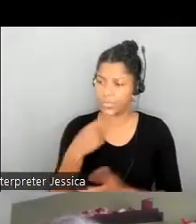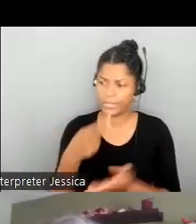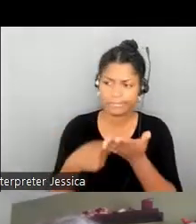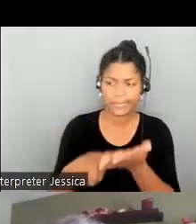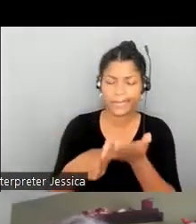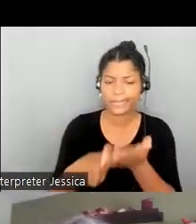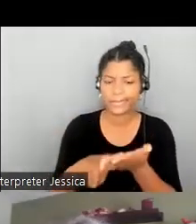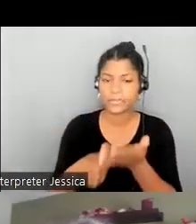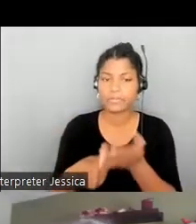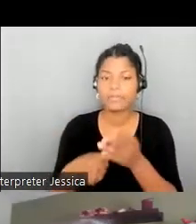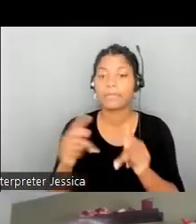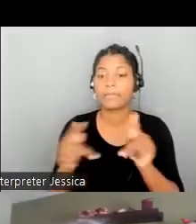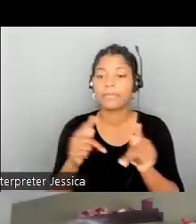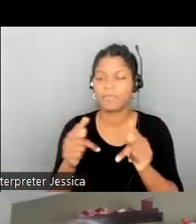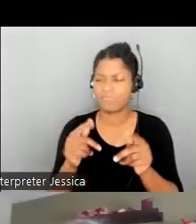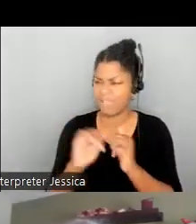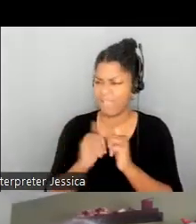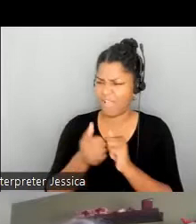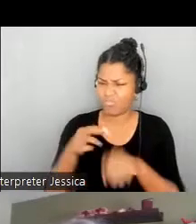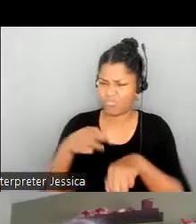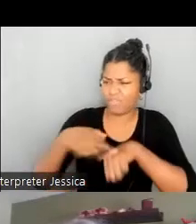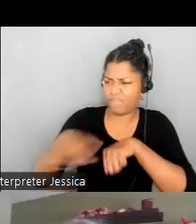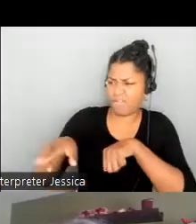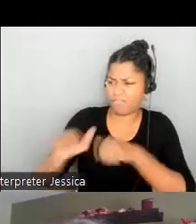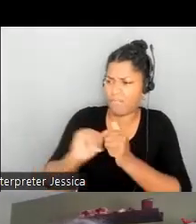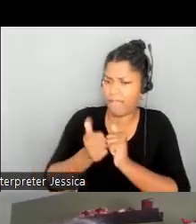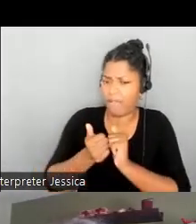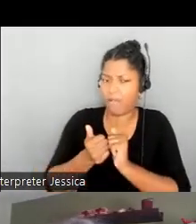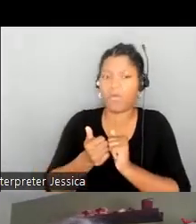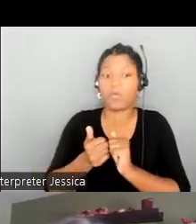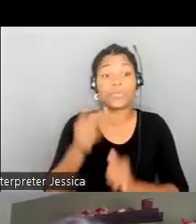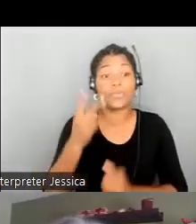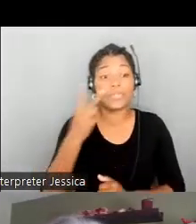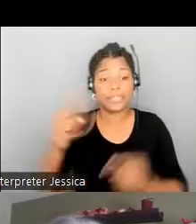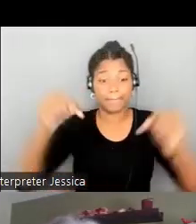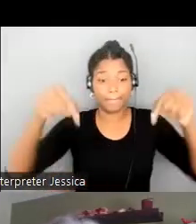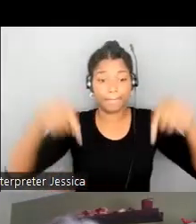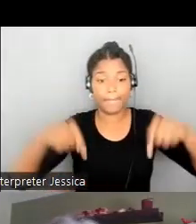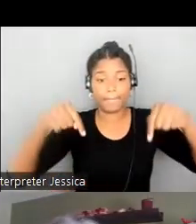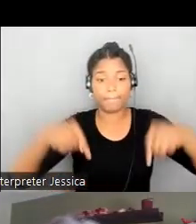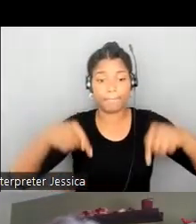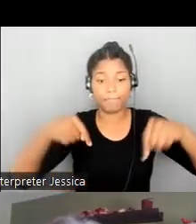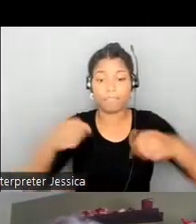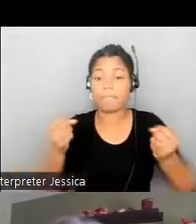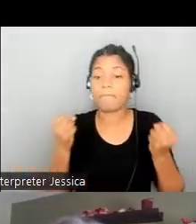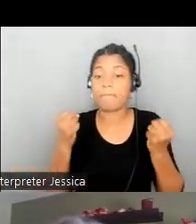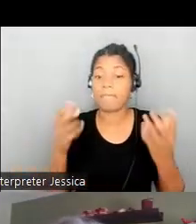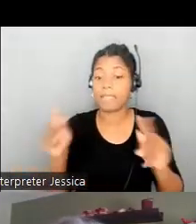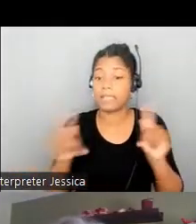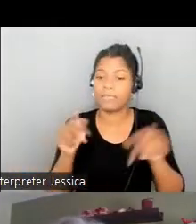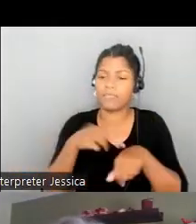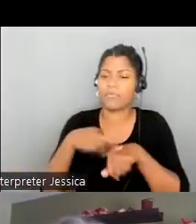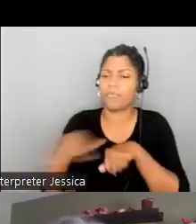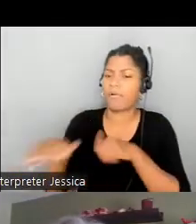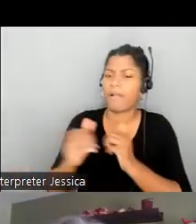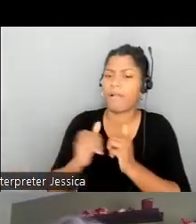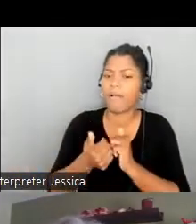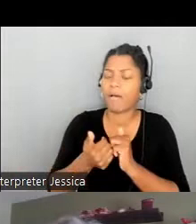is how do people get referred? If you can see at the very bottom, the majority of referrals is through our Department of